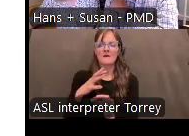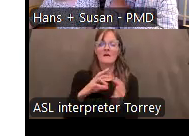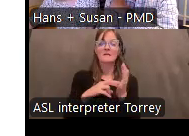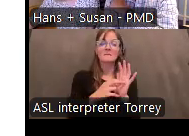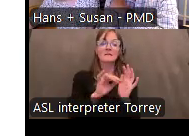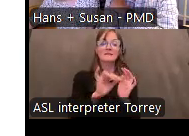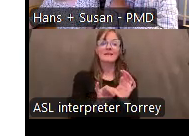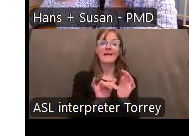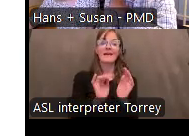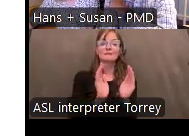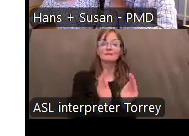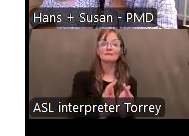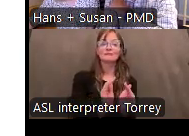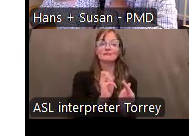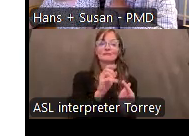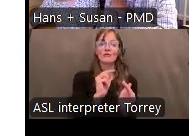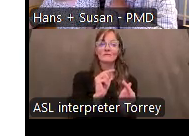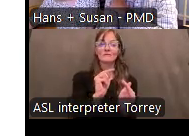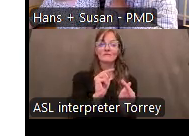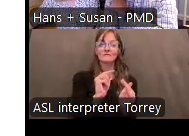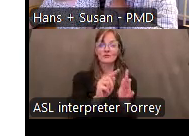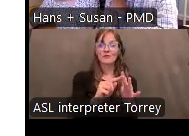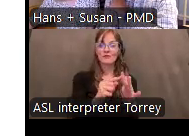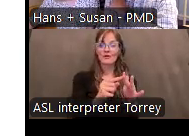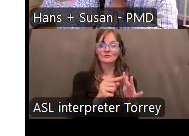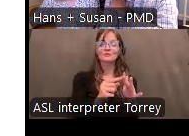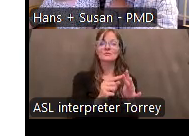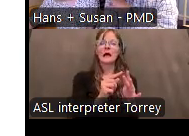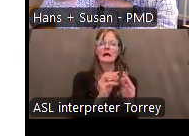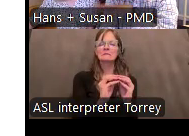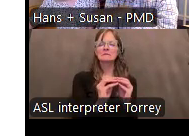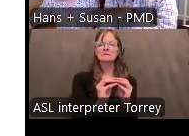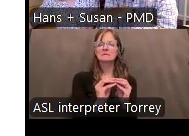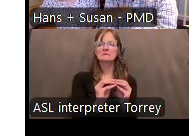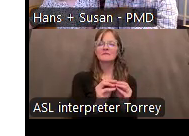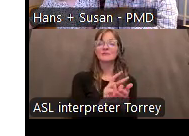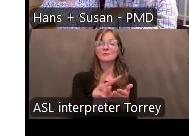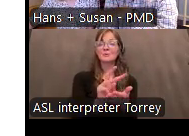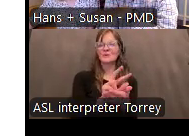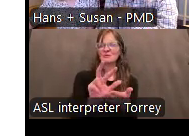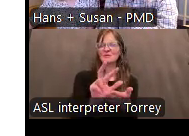which is the actual launch to the public. And that requires advertising is all in place to start